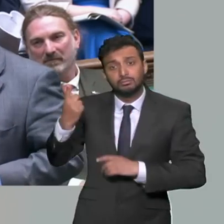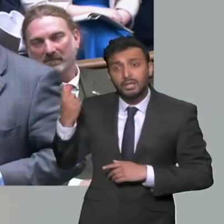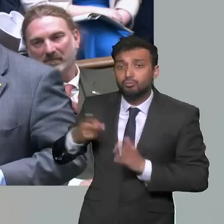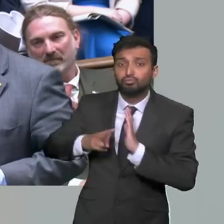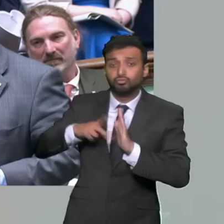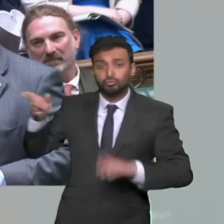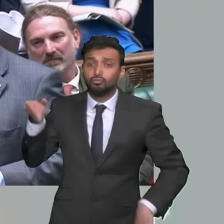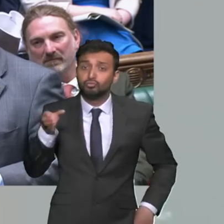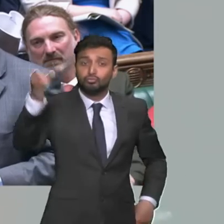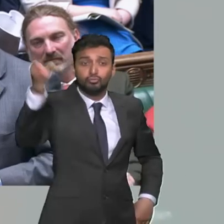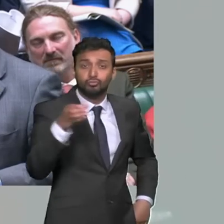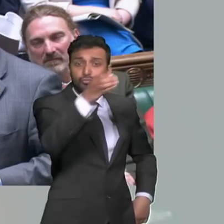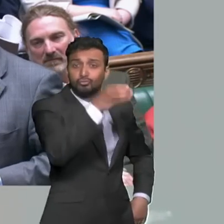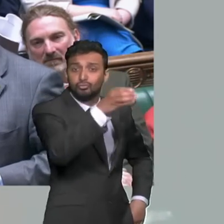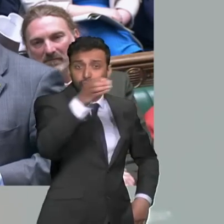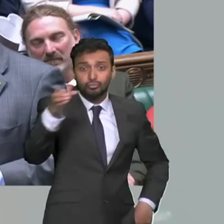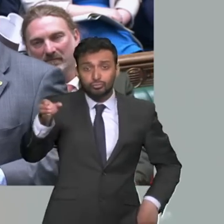the partygoers.